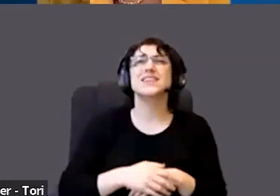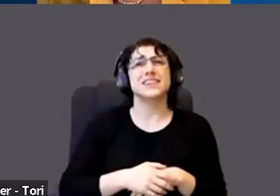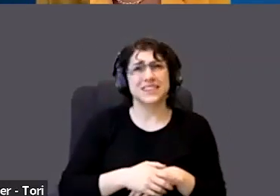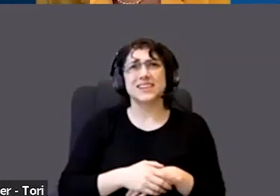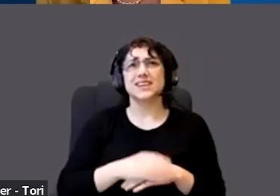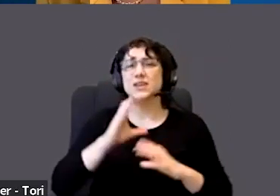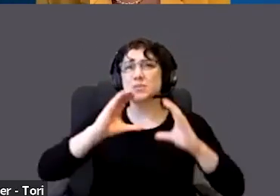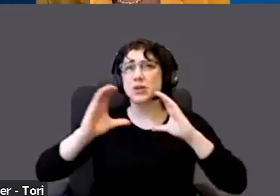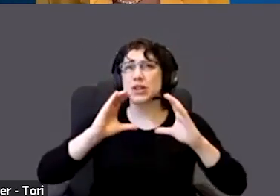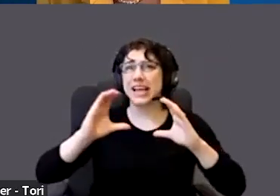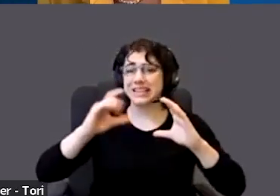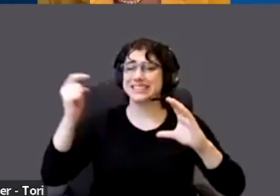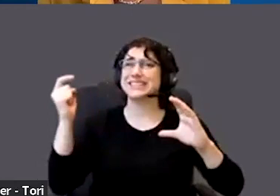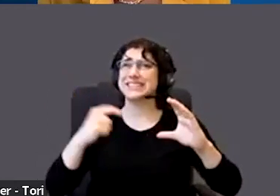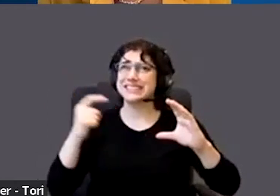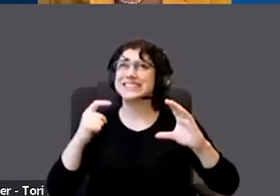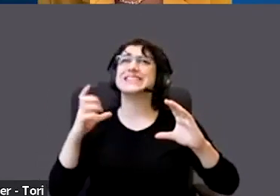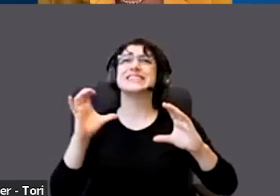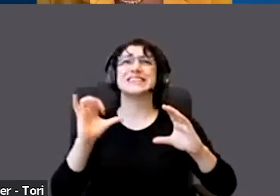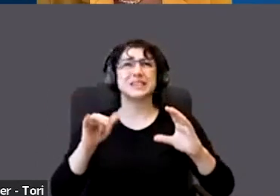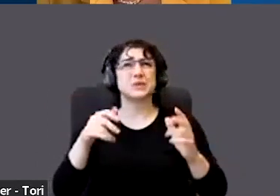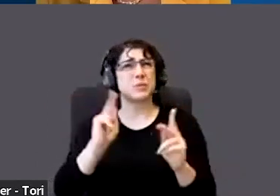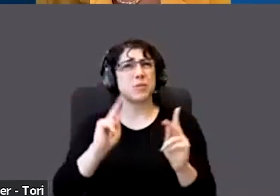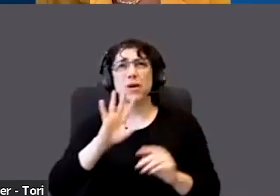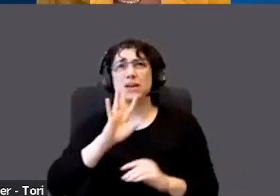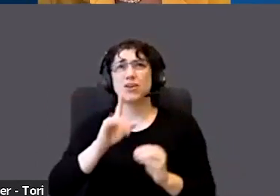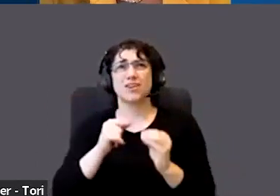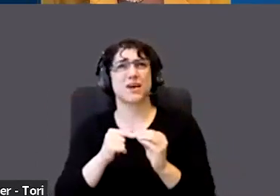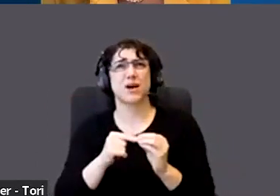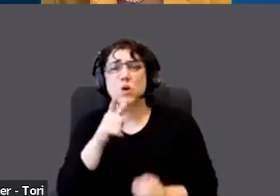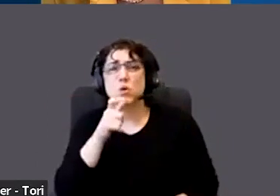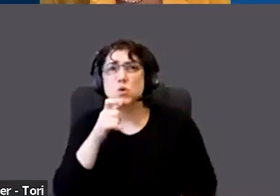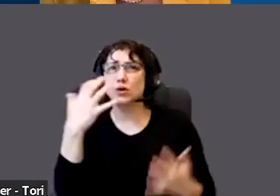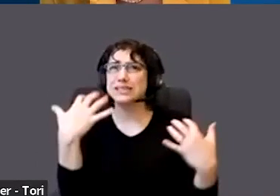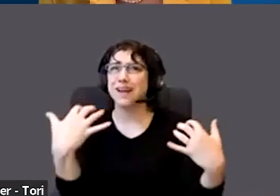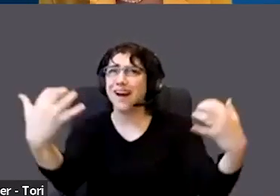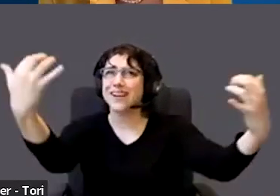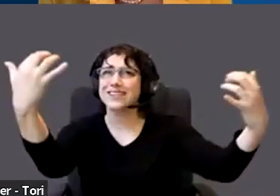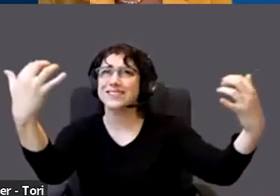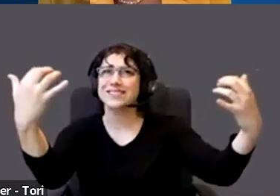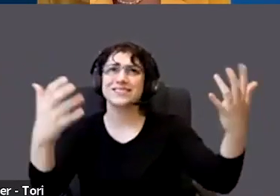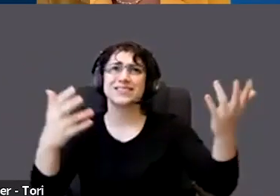that people have now really been talking about, who are our audiences, who do we need to sort of communicate with.